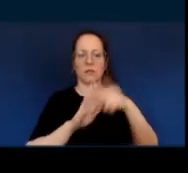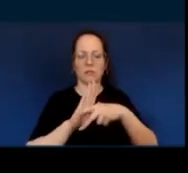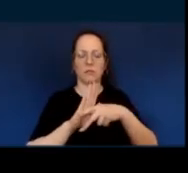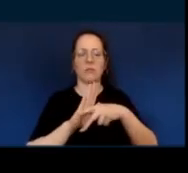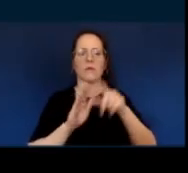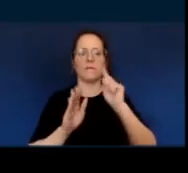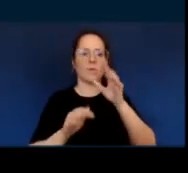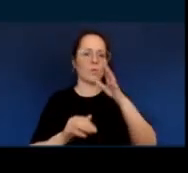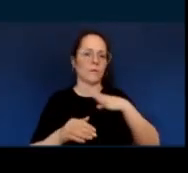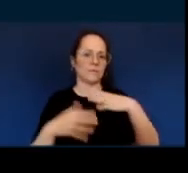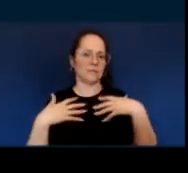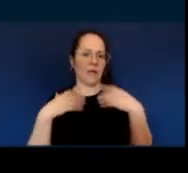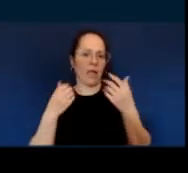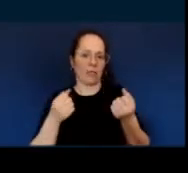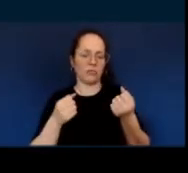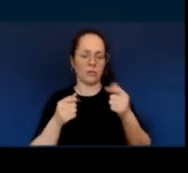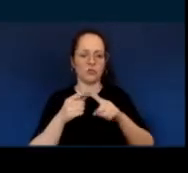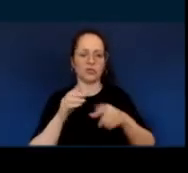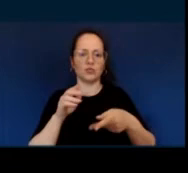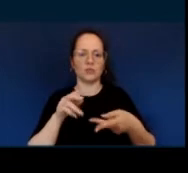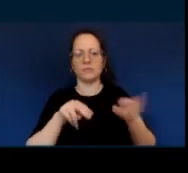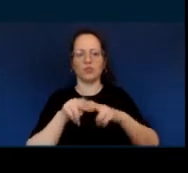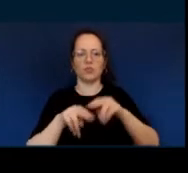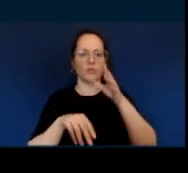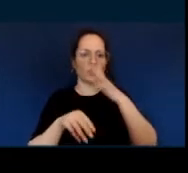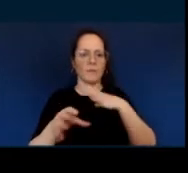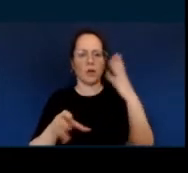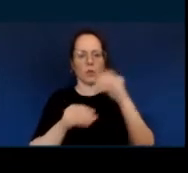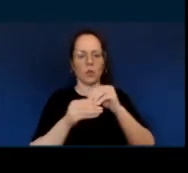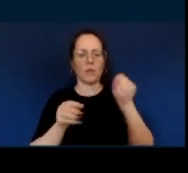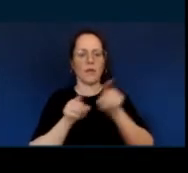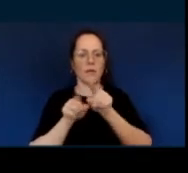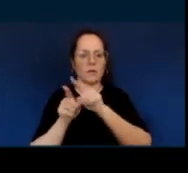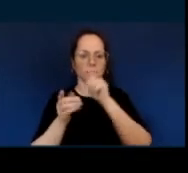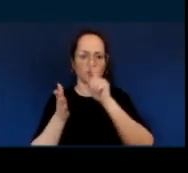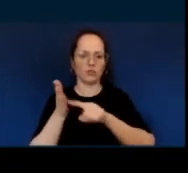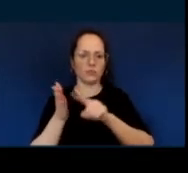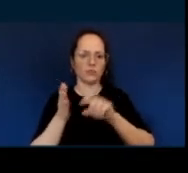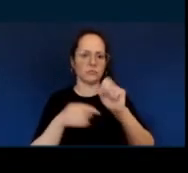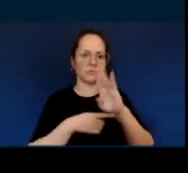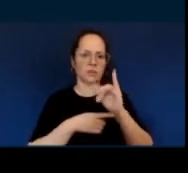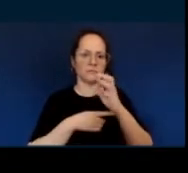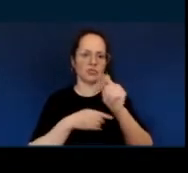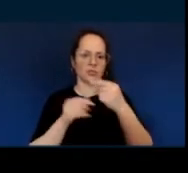HEALTH TO IMPROVE RESEARCH IN WOMEN AND COORDINATE ON WOMEN'S ISSUES.